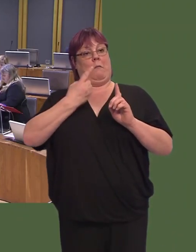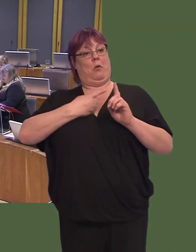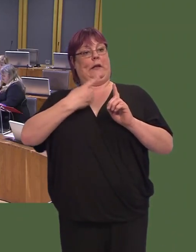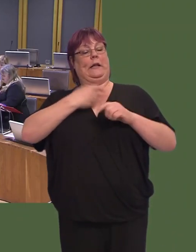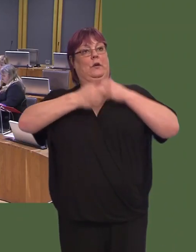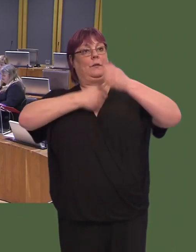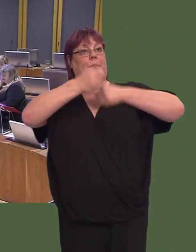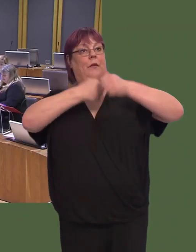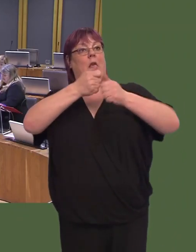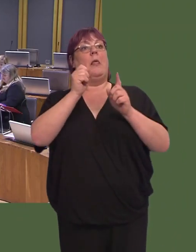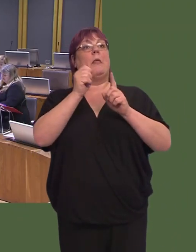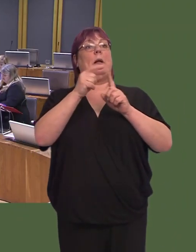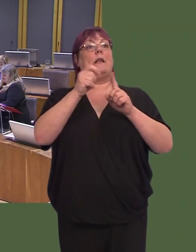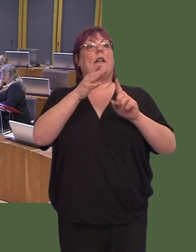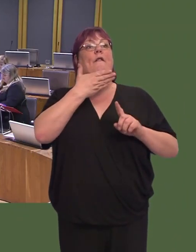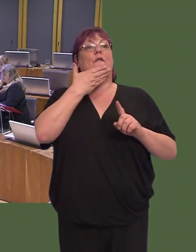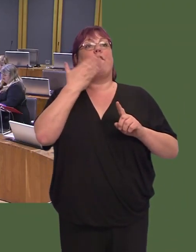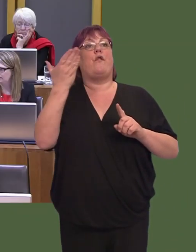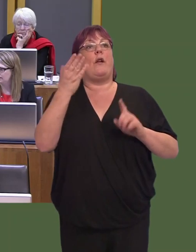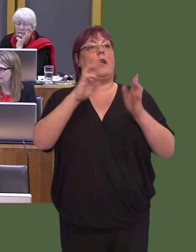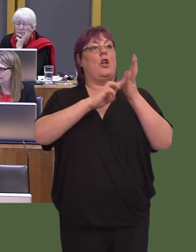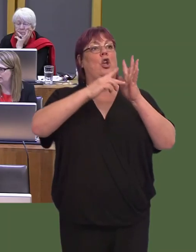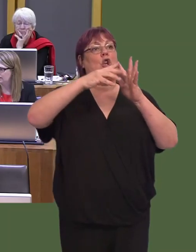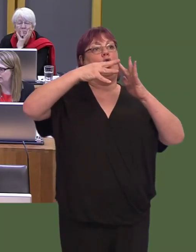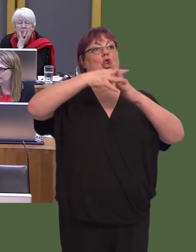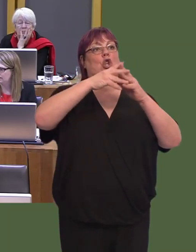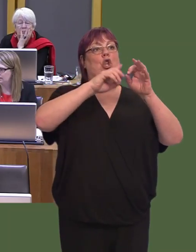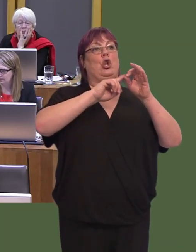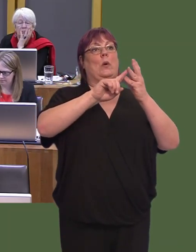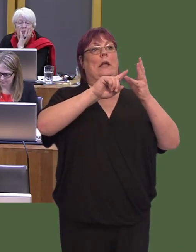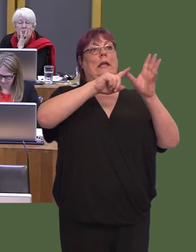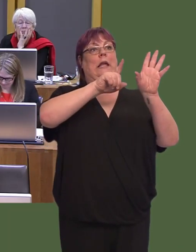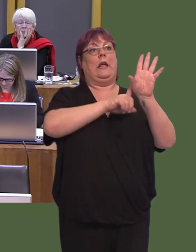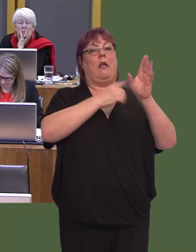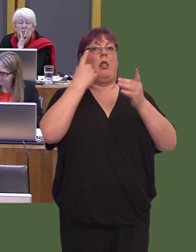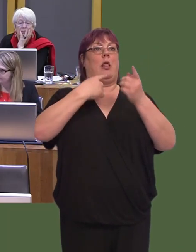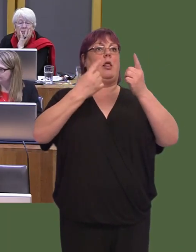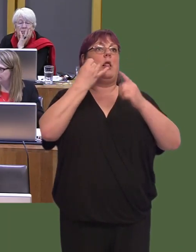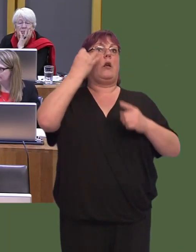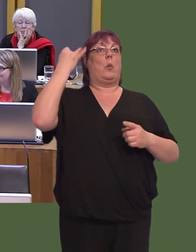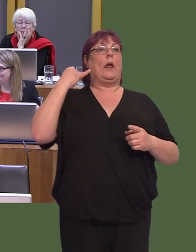Plastic Free Newquay campaigners in Newquay last week, when they were officially awarded plastic-free status.